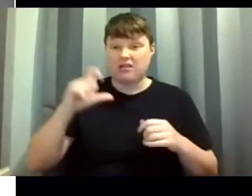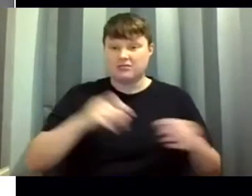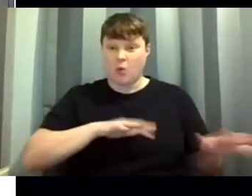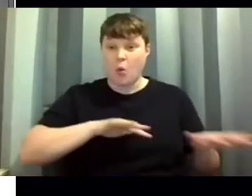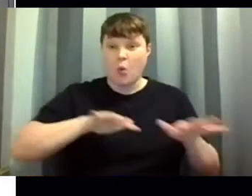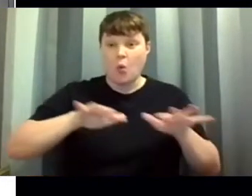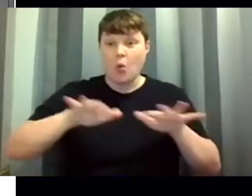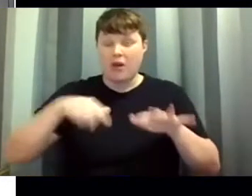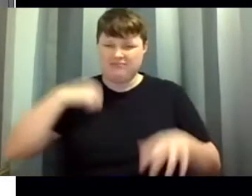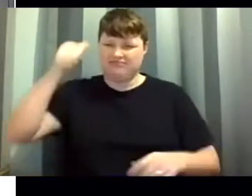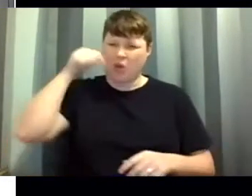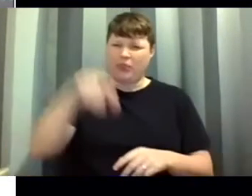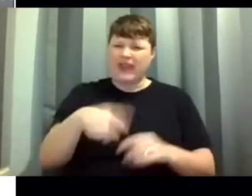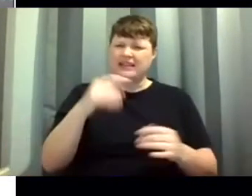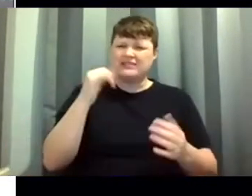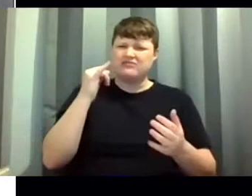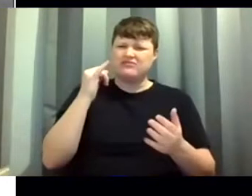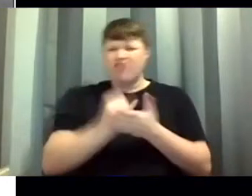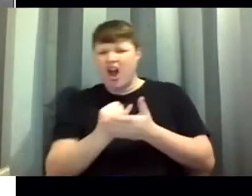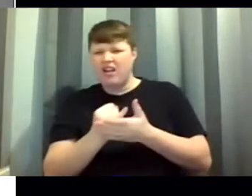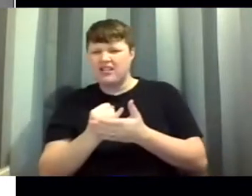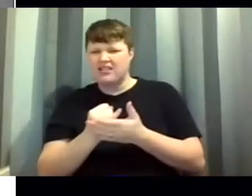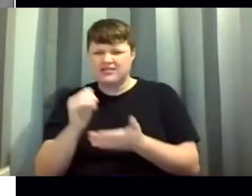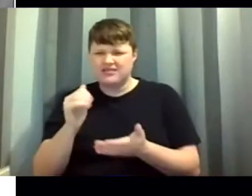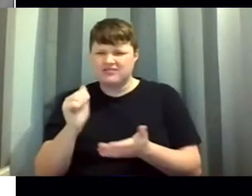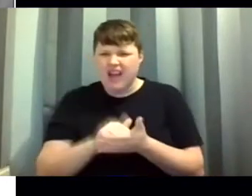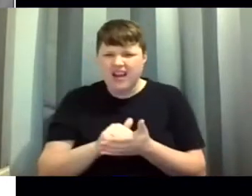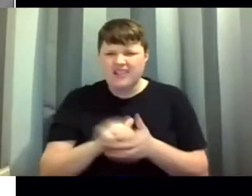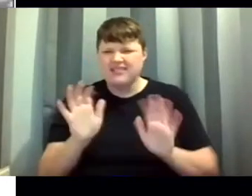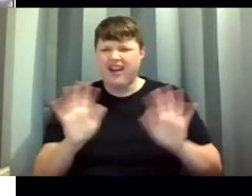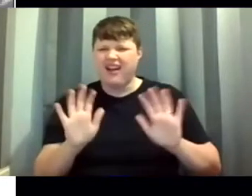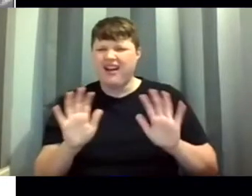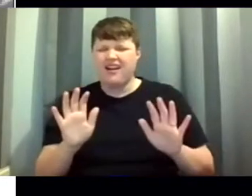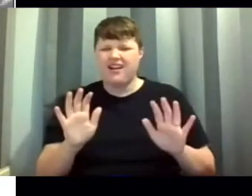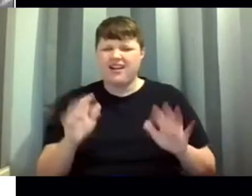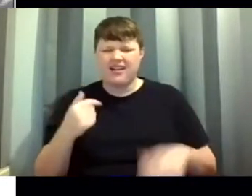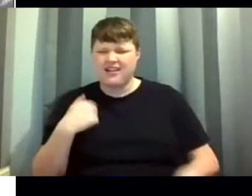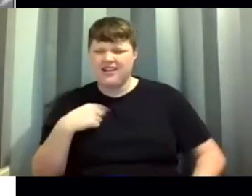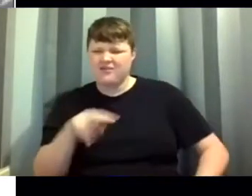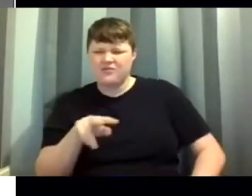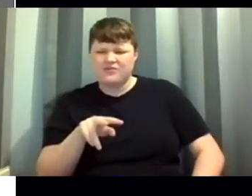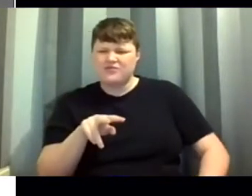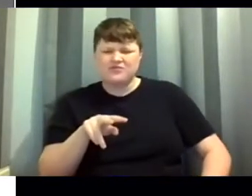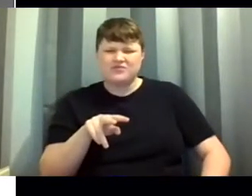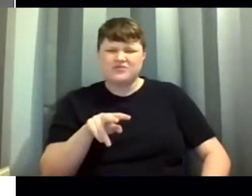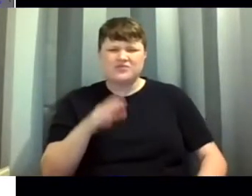It doesn't look right and it's worse. Well, this kind of feels like it's a solvable problem